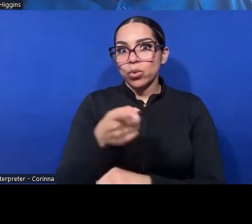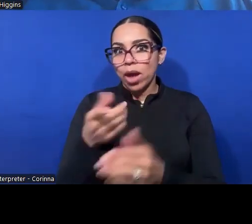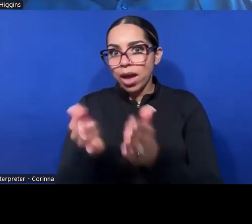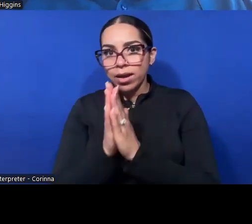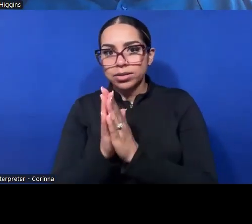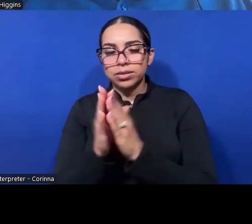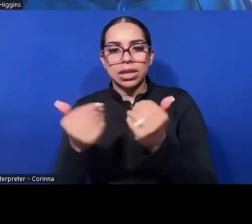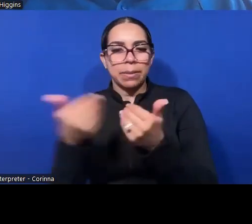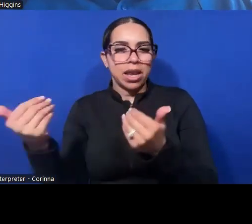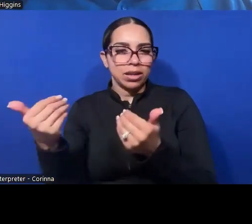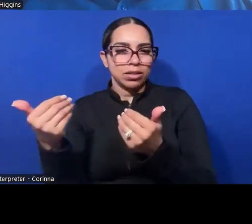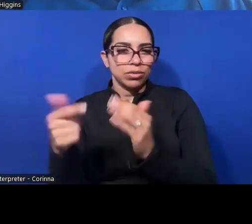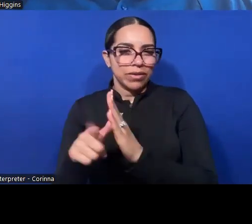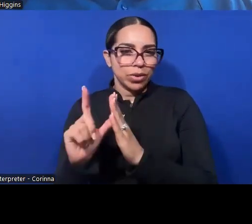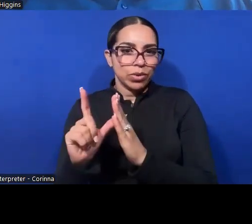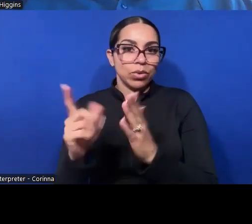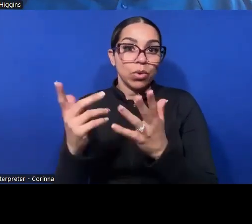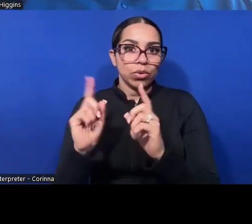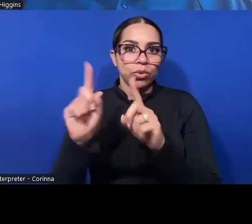going to a hearing.